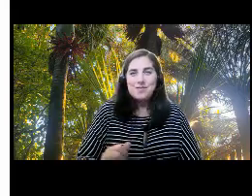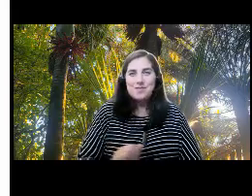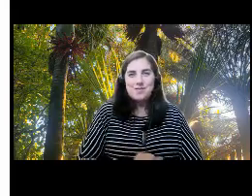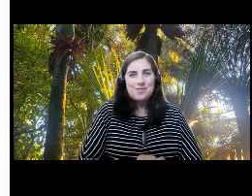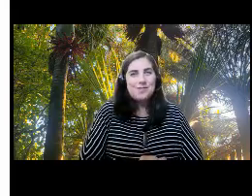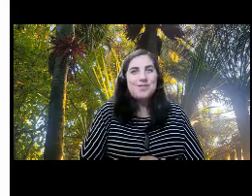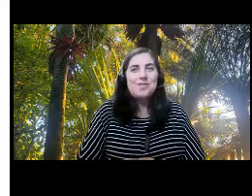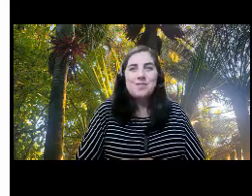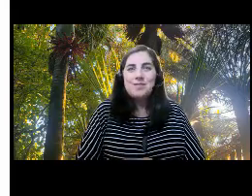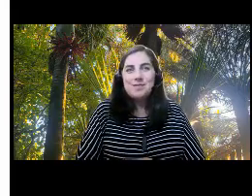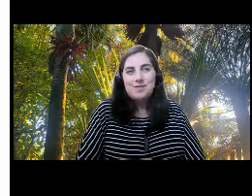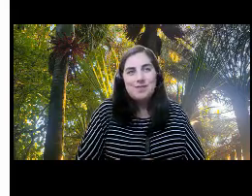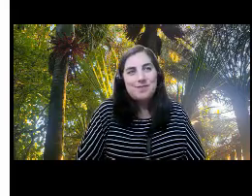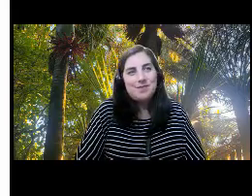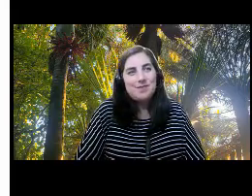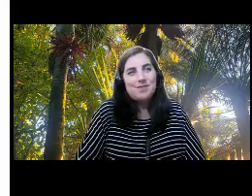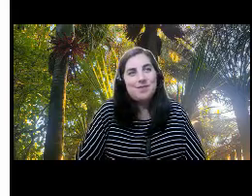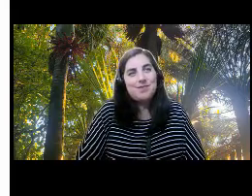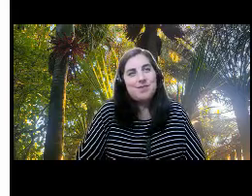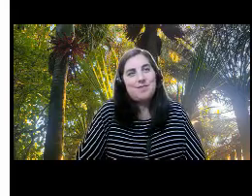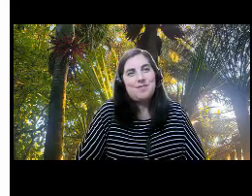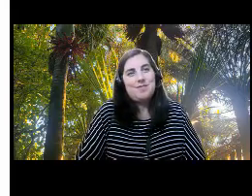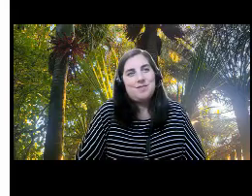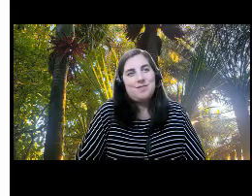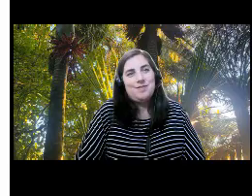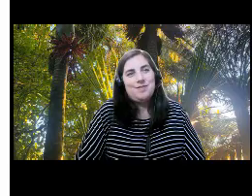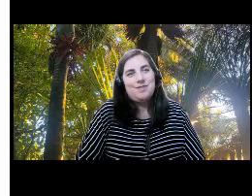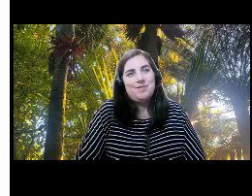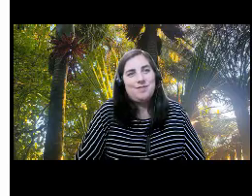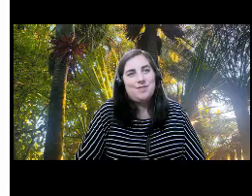Some councils may have some biodiversity funds, but that's really for community